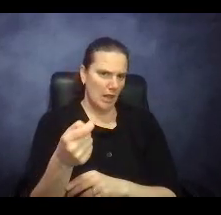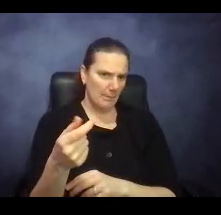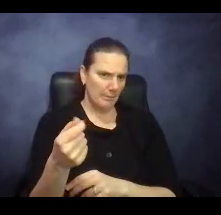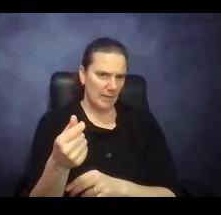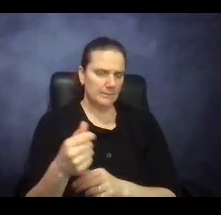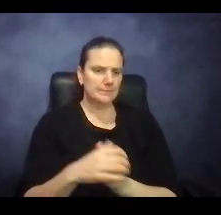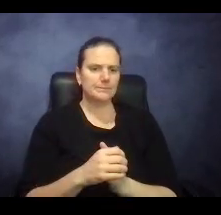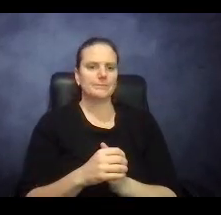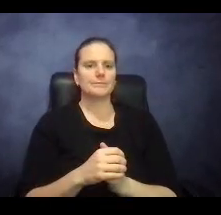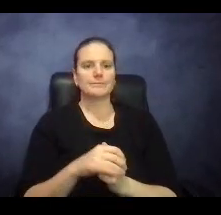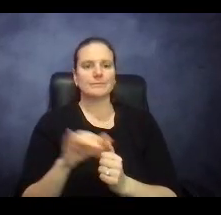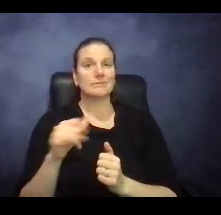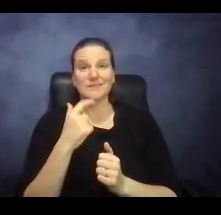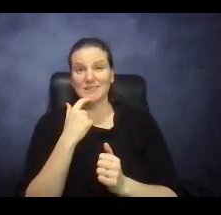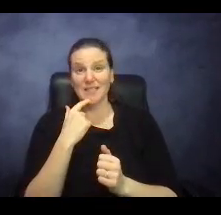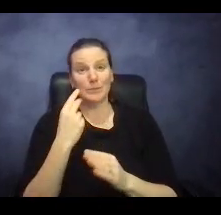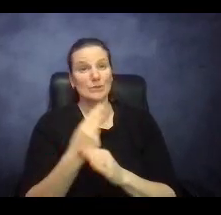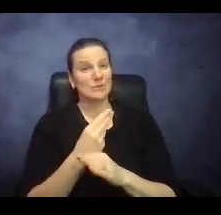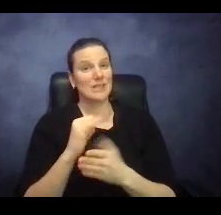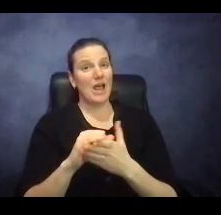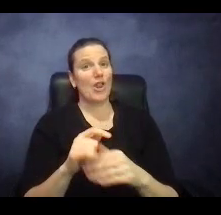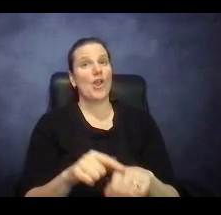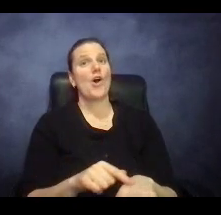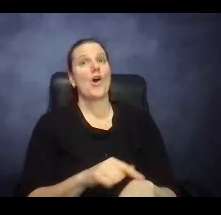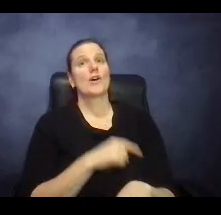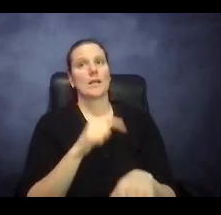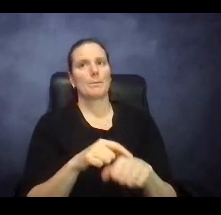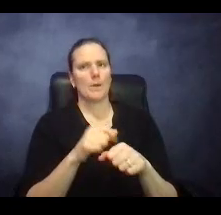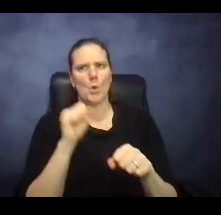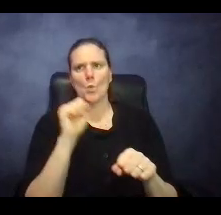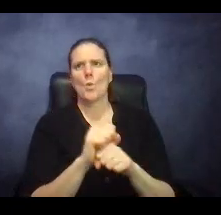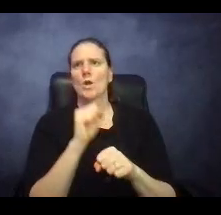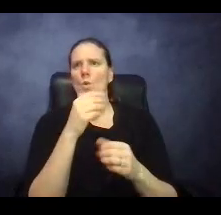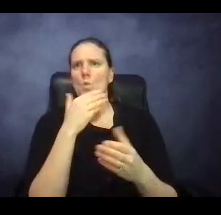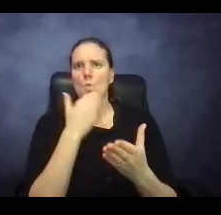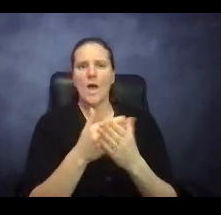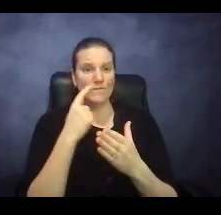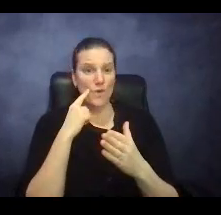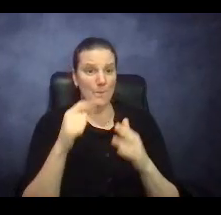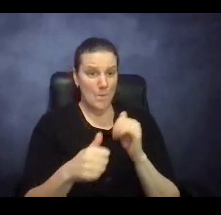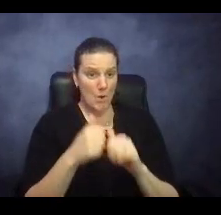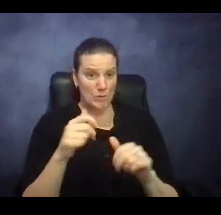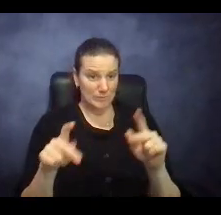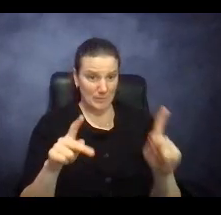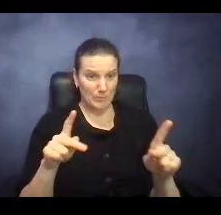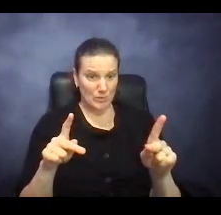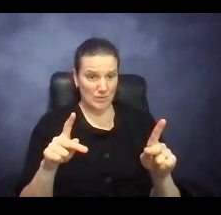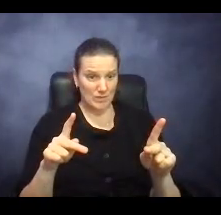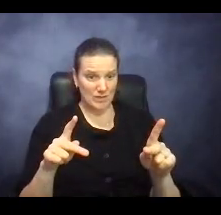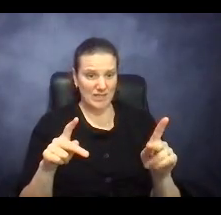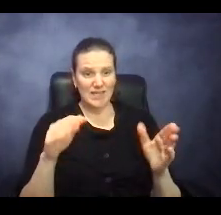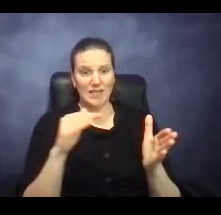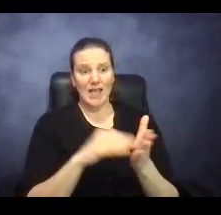Like I said, I've been using this for a long time and it, it works so well for most people. Again, there are some outliers who it, it overstimulates them.